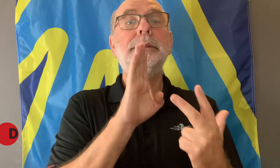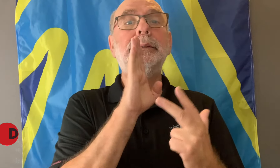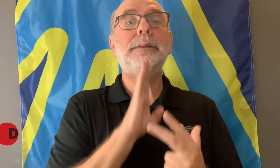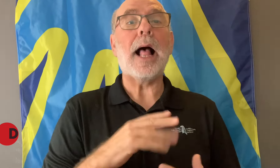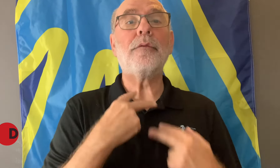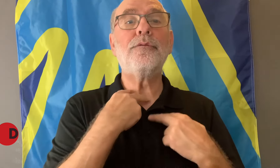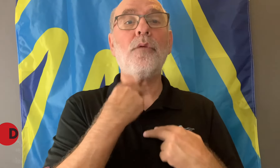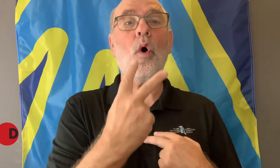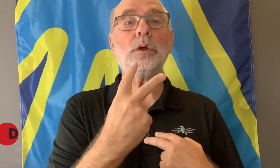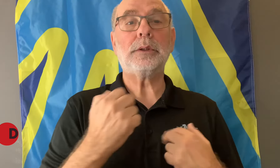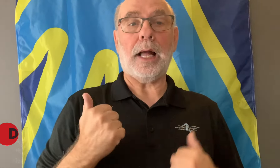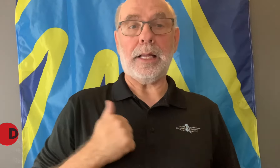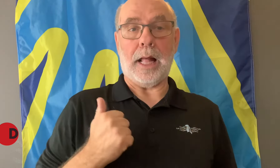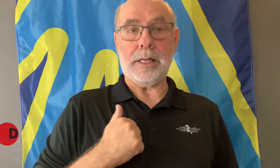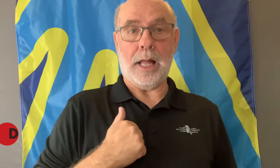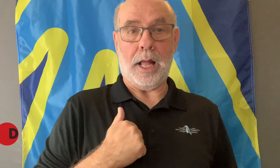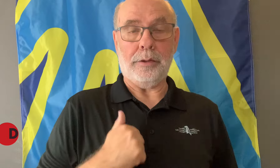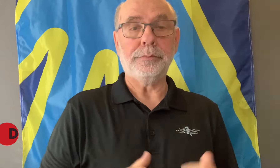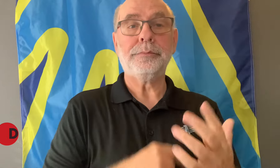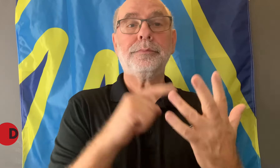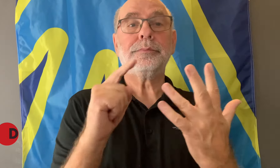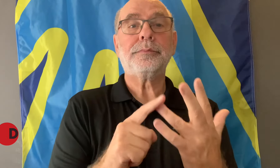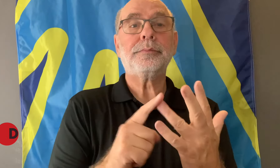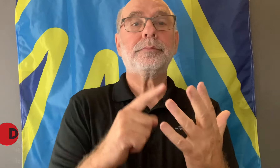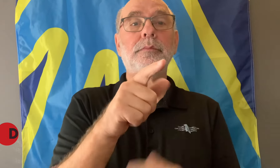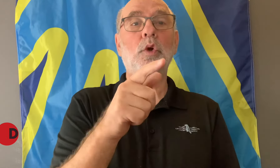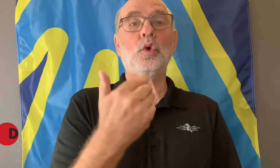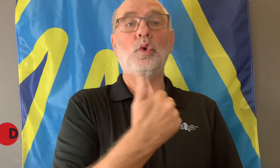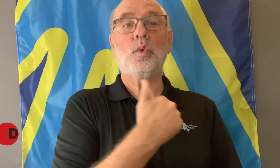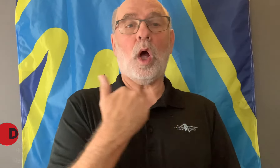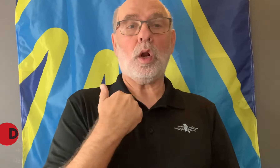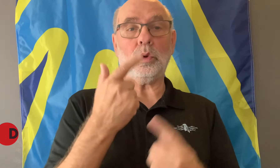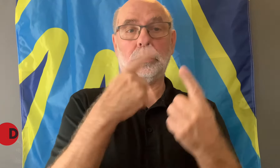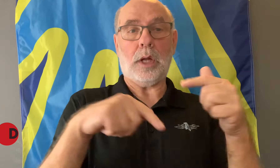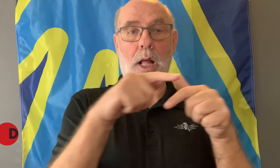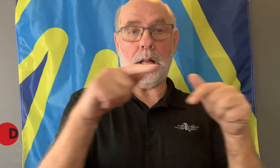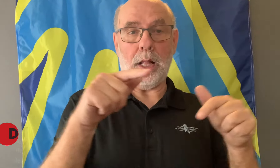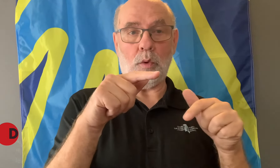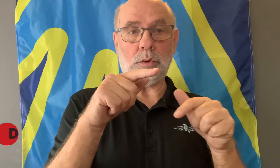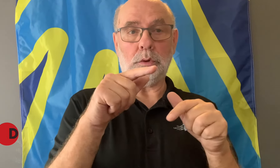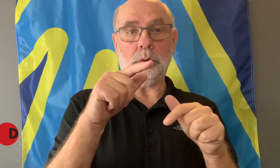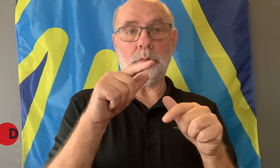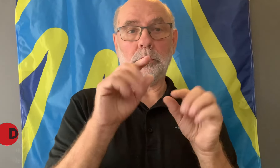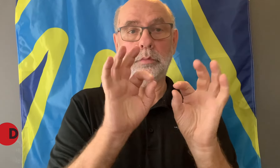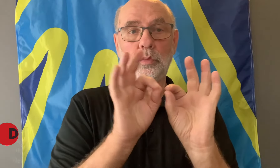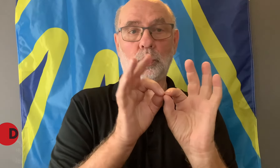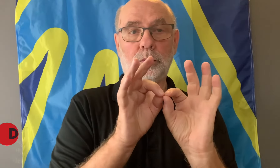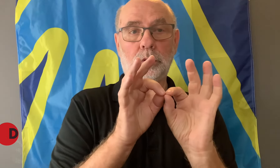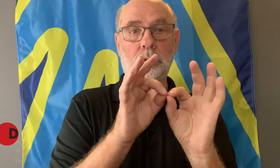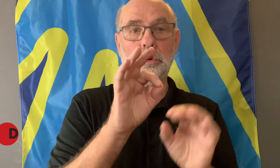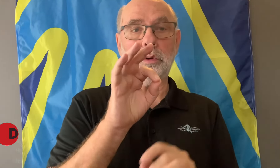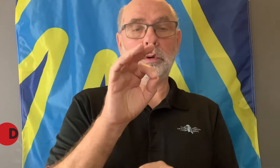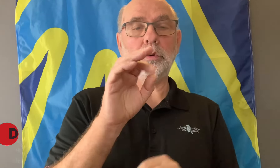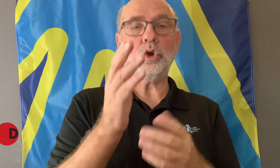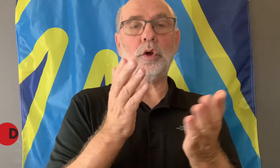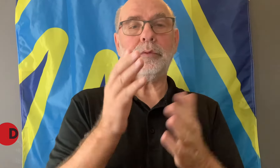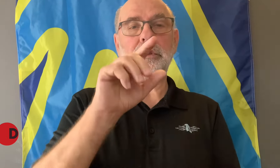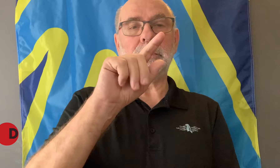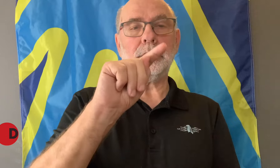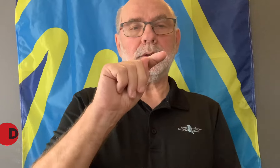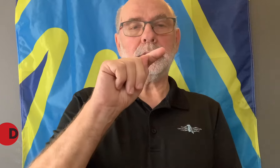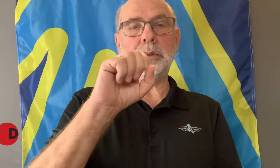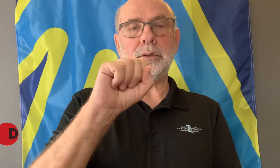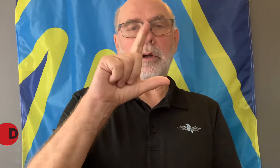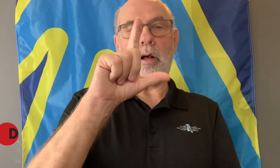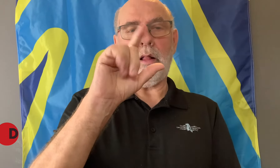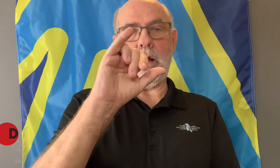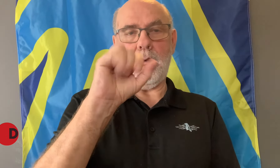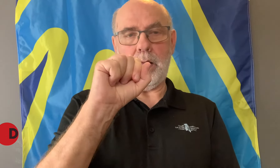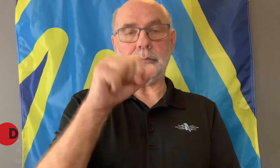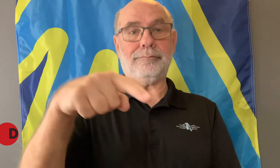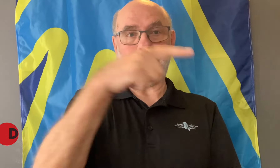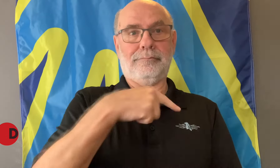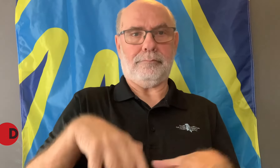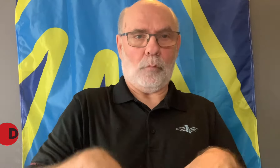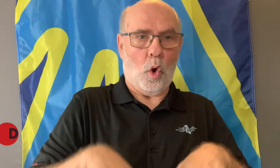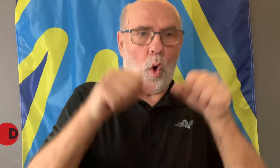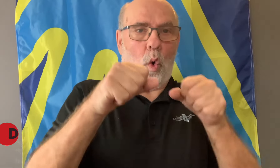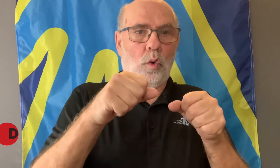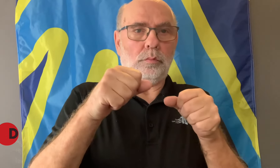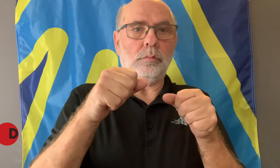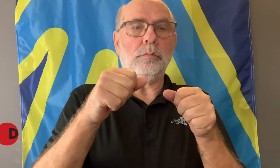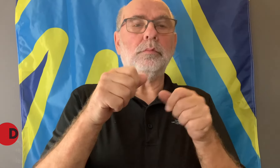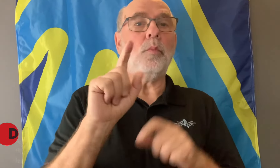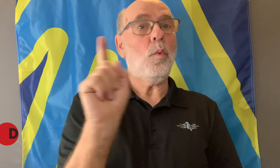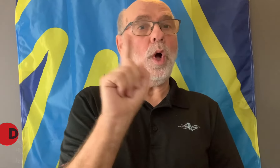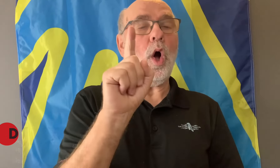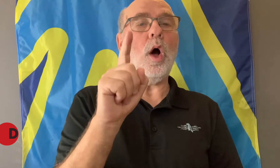Silent Voice Canada, and Toronto Sign Language Interpreter Service (TSLIS).